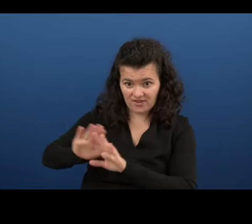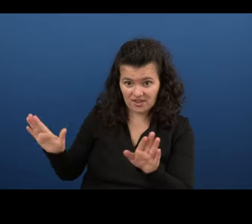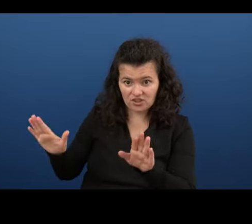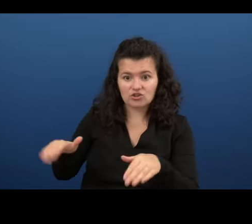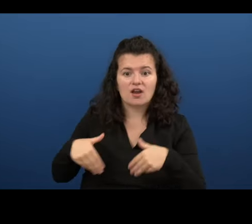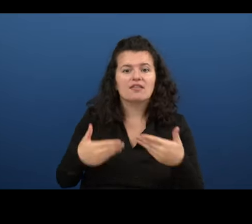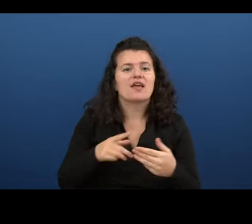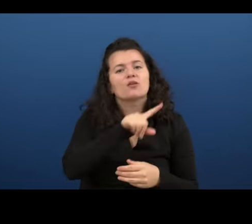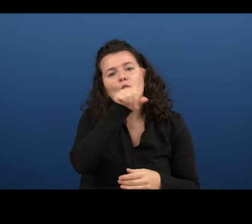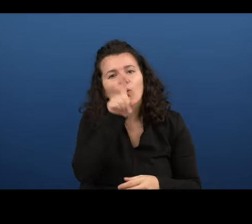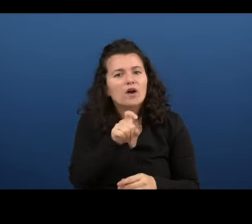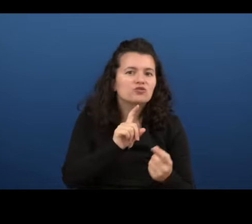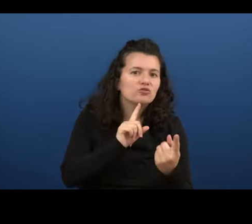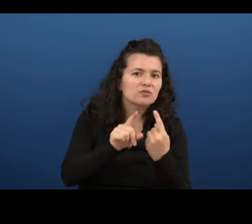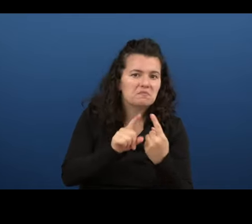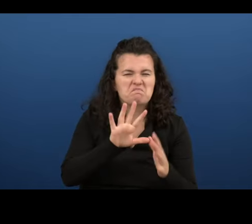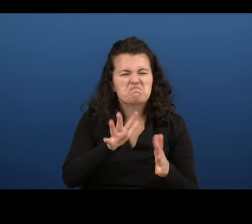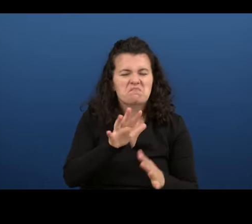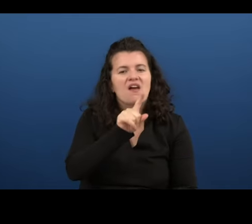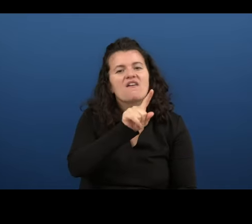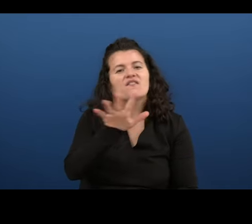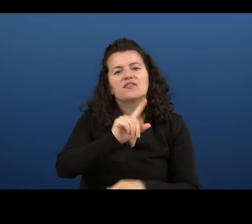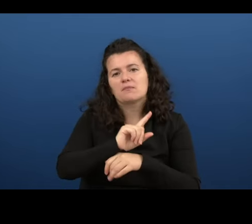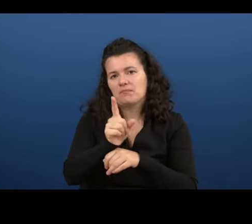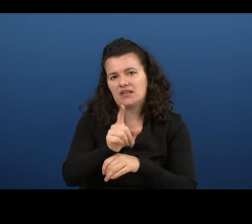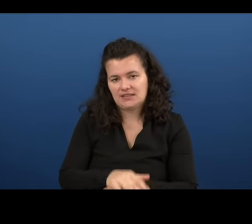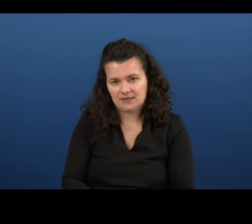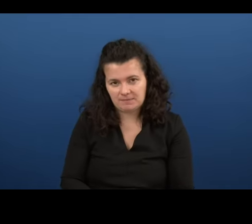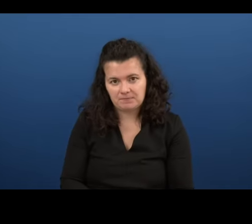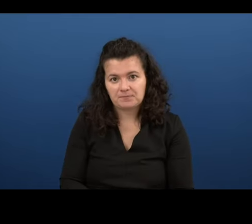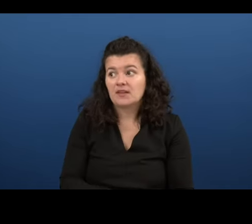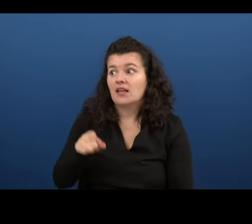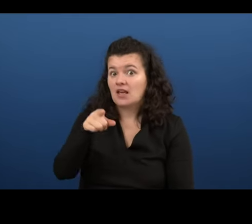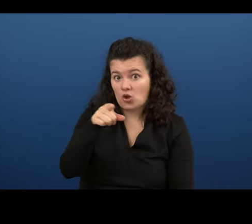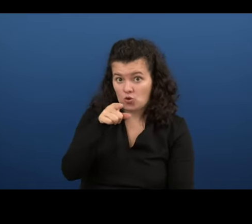q&a session for about 15 minutes questions to the speakers should be submitted via the